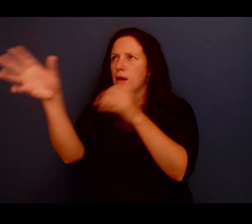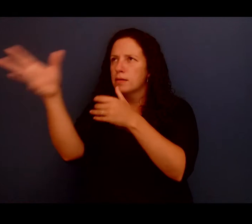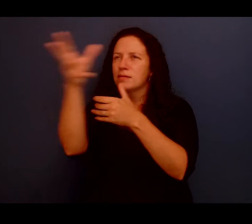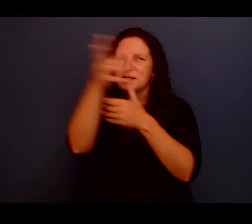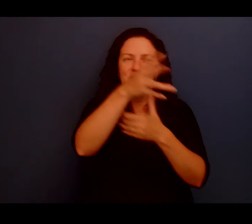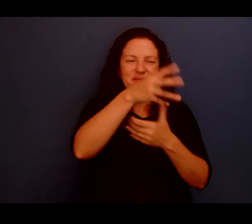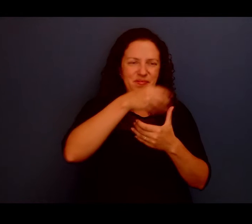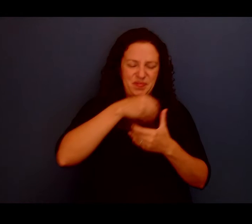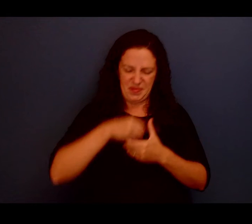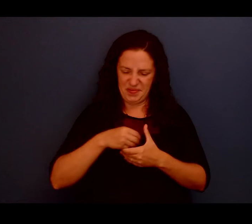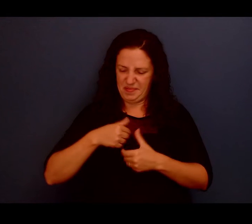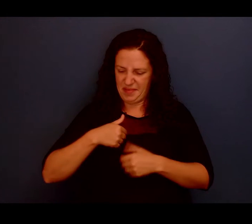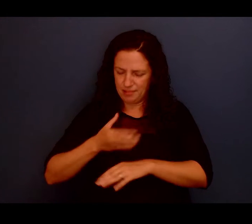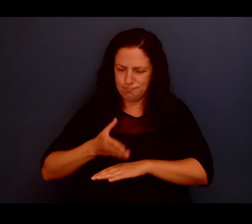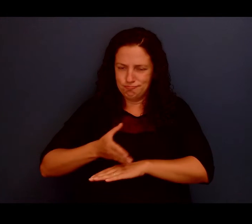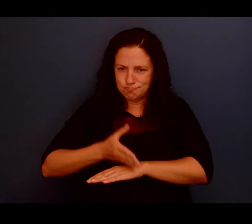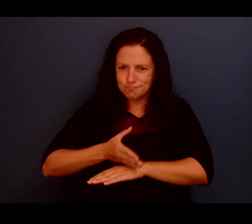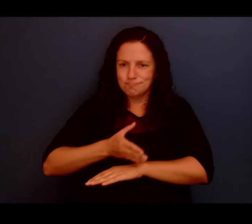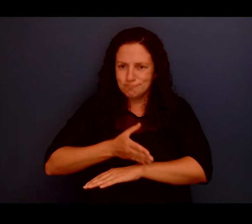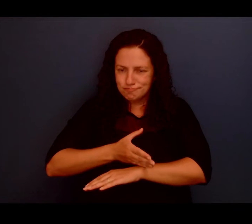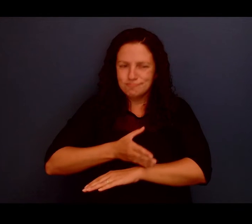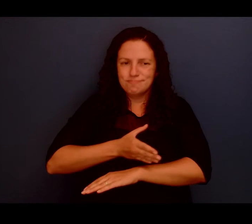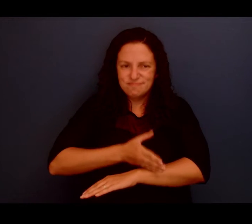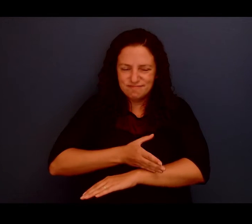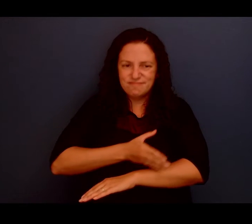For me, every time that I meet a new person